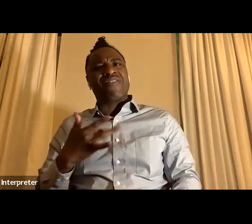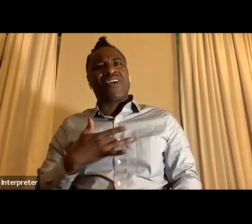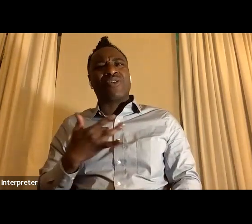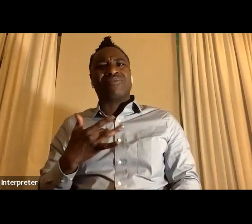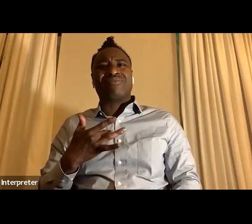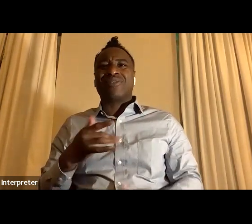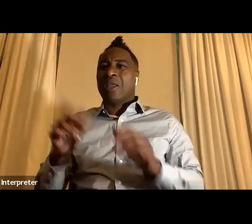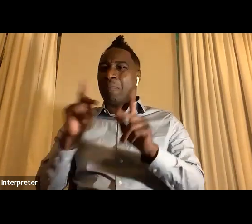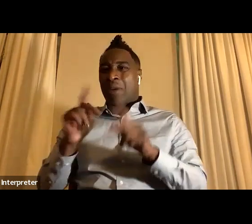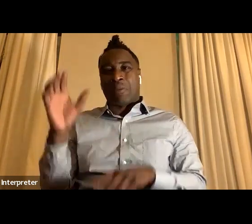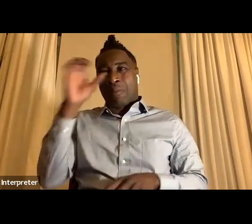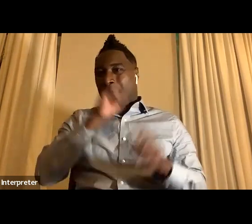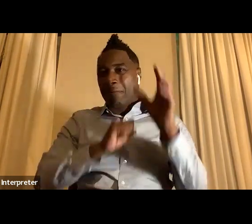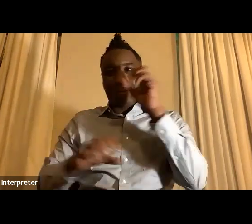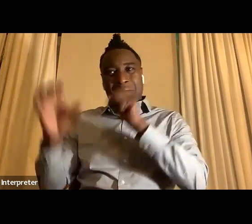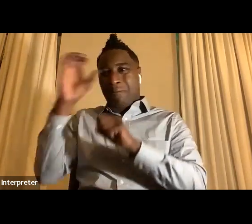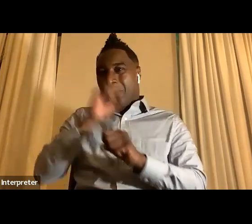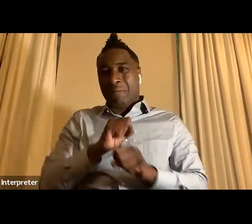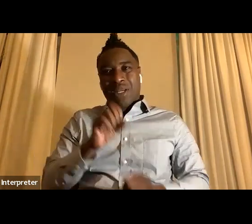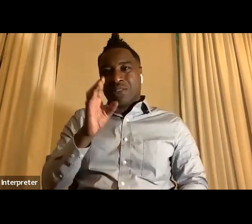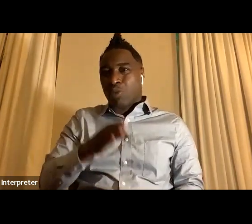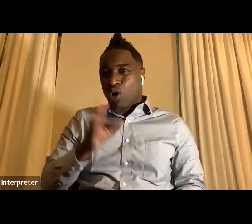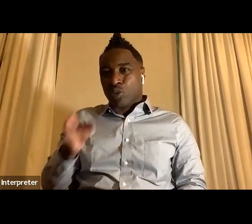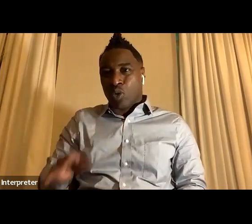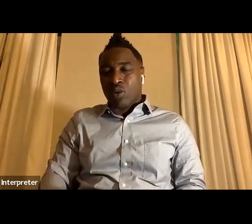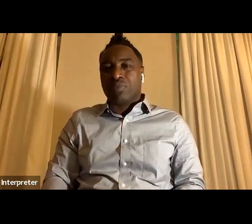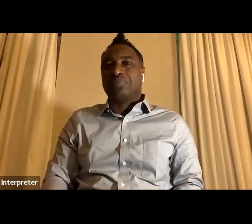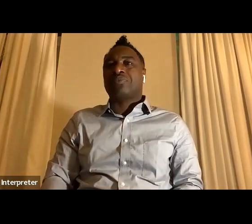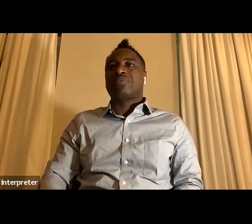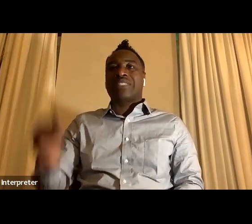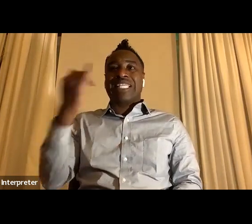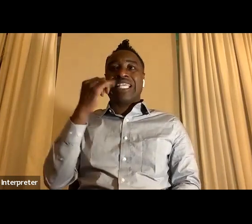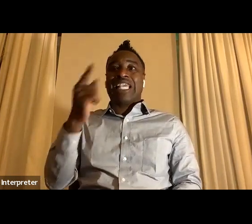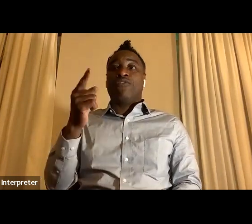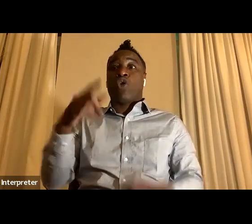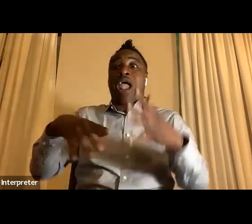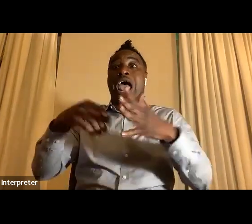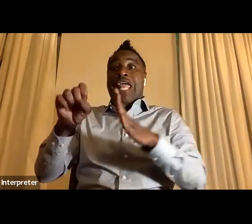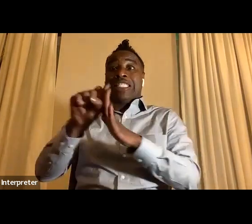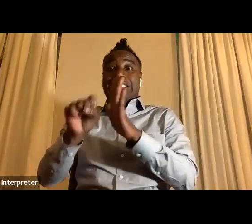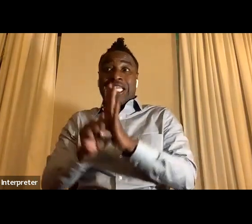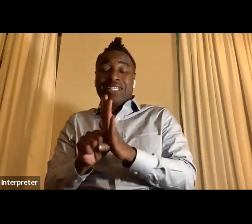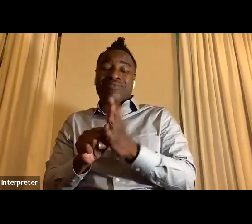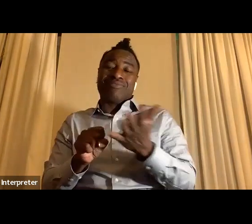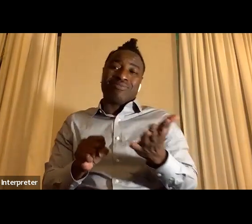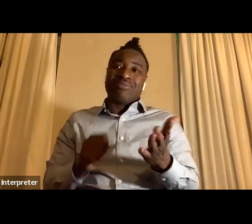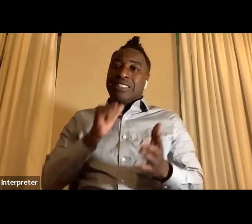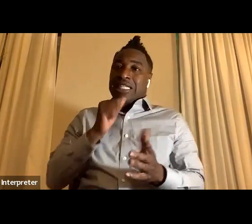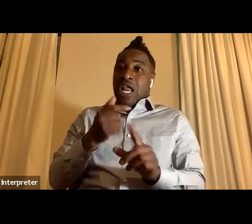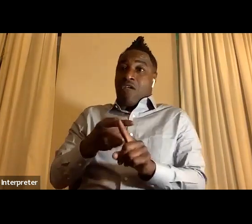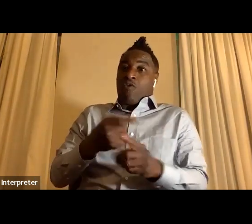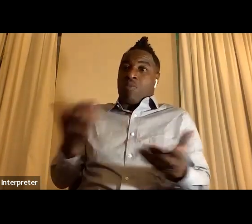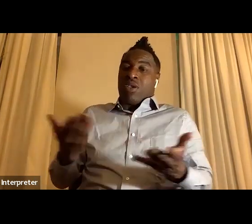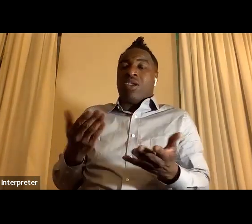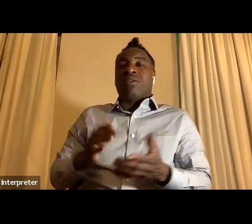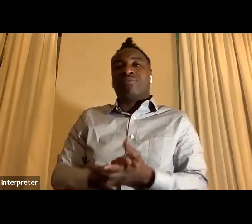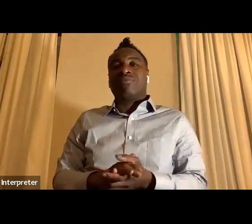Like from if you look at it from my out of the state perspective. So it's so young and young to it, but